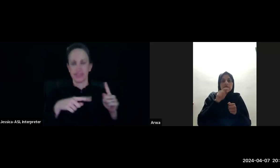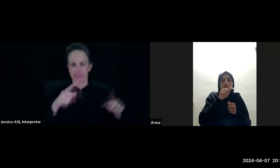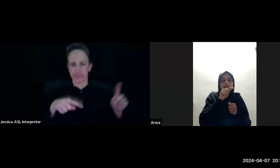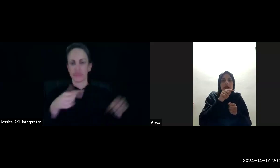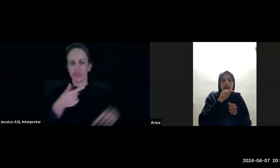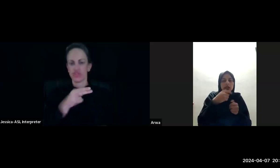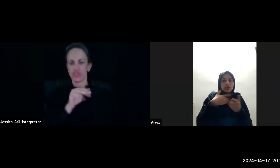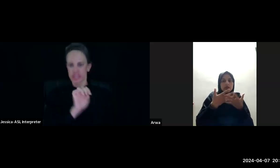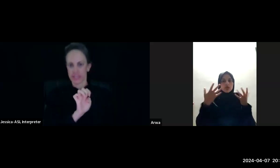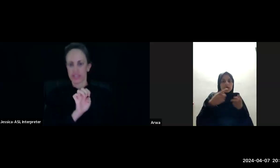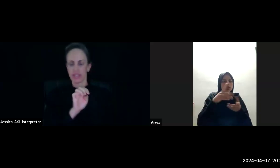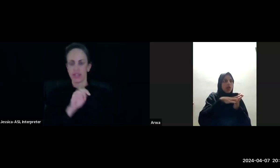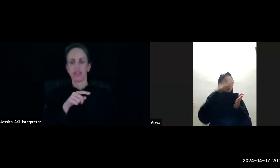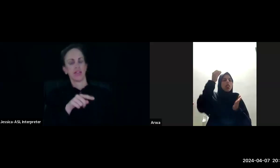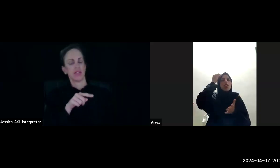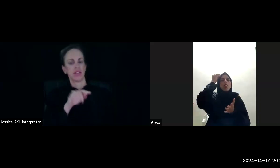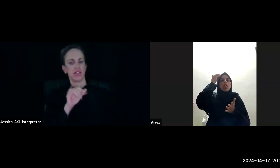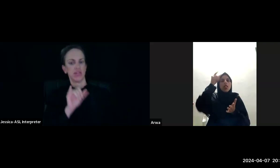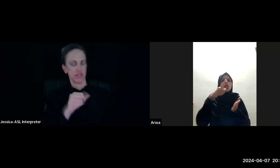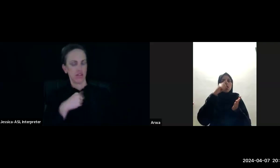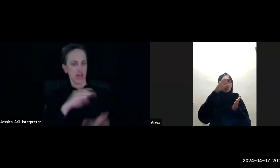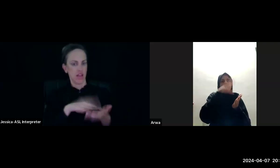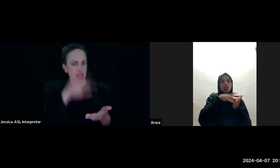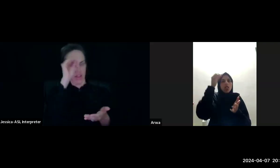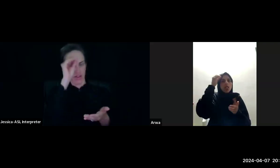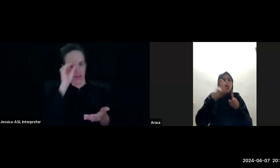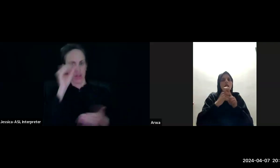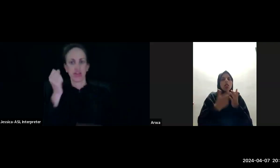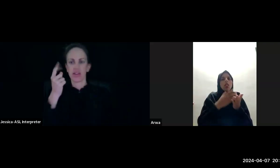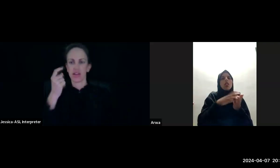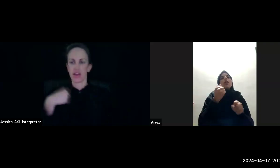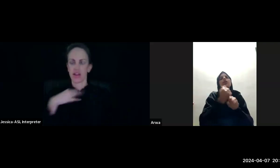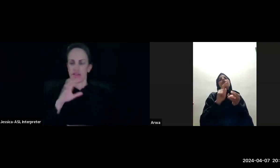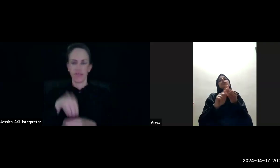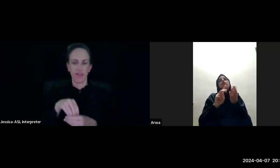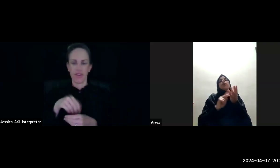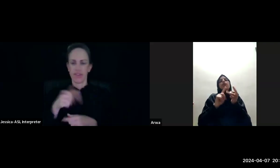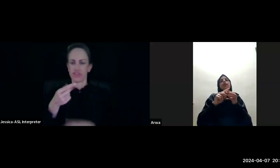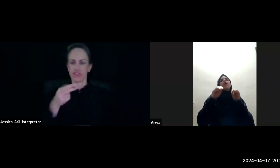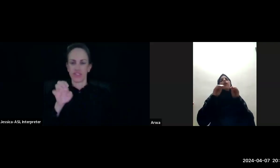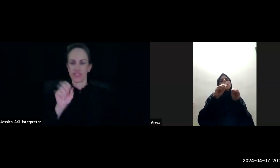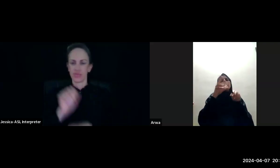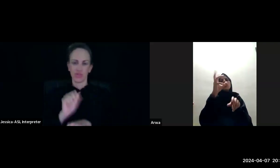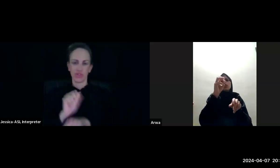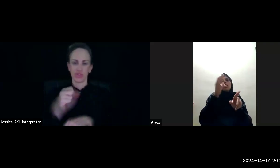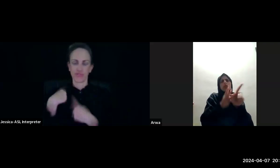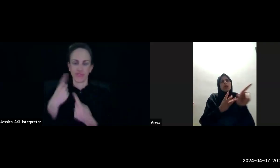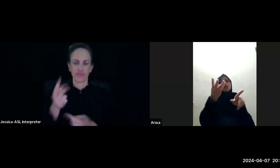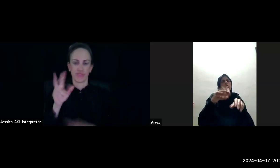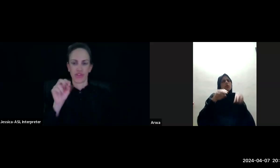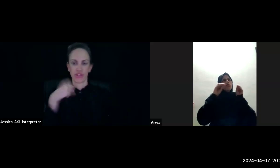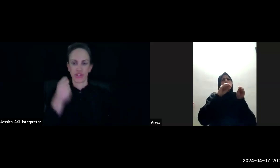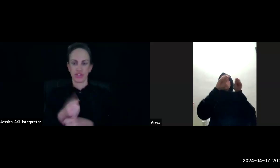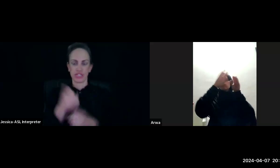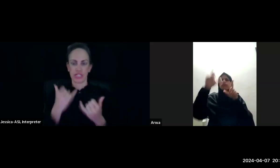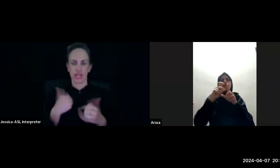curve for me. Having been in this field of genetic counseling for last 30 years uh I was taken aback.